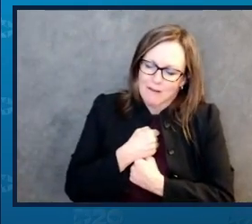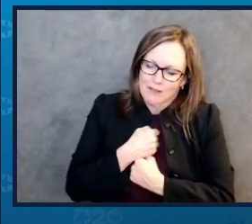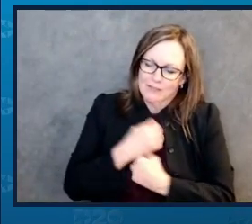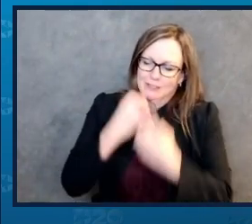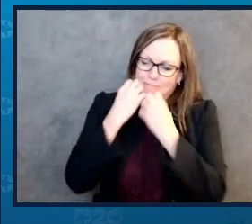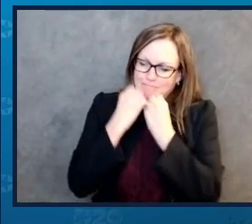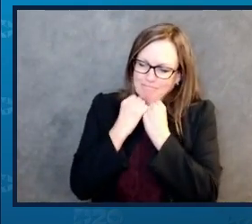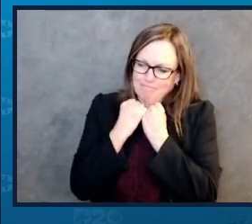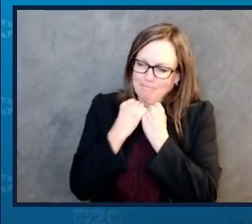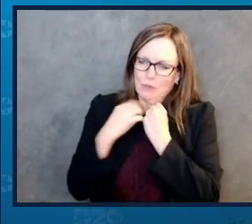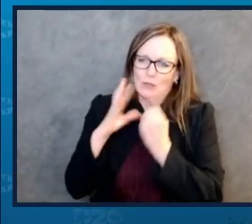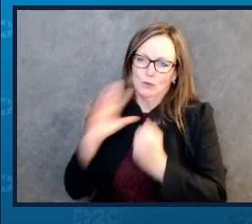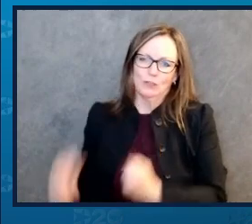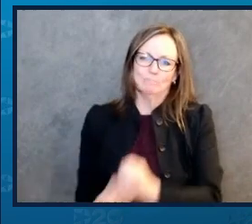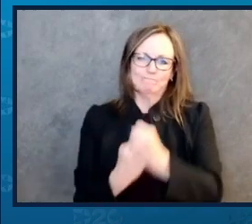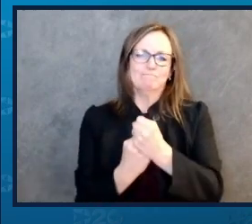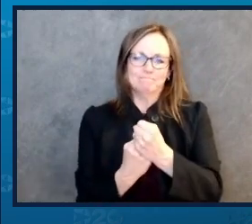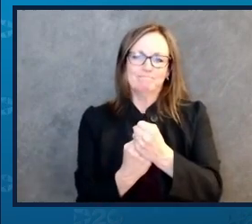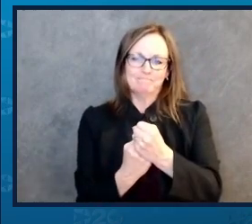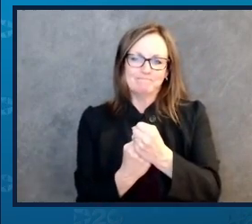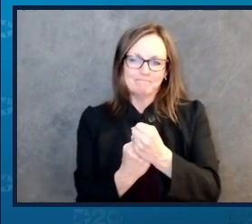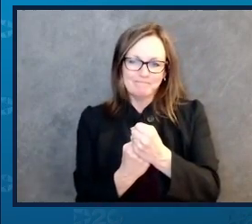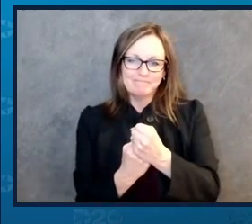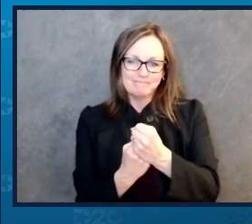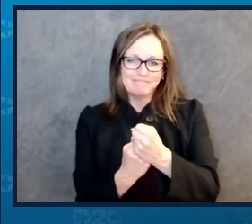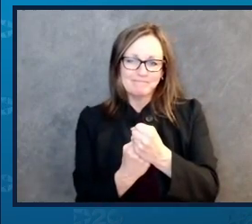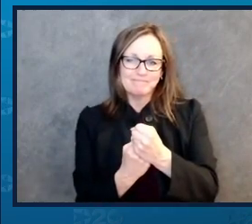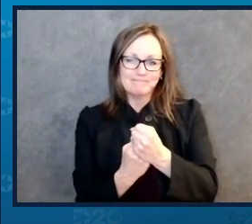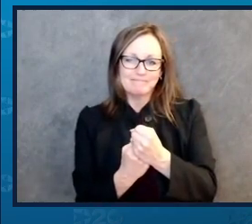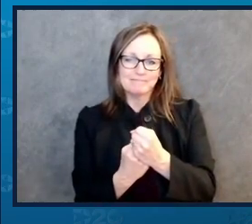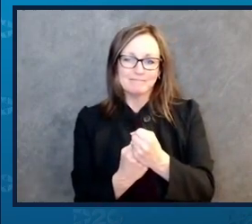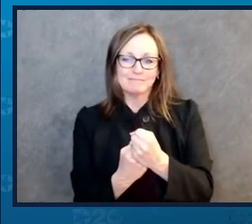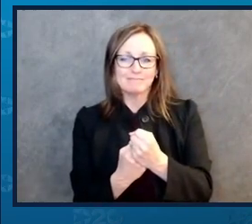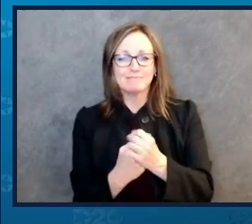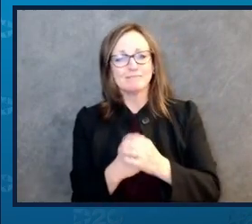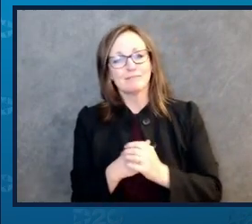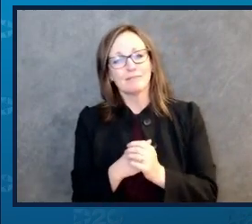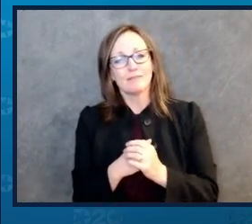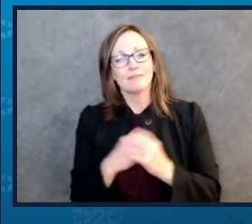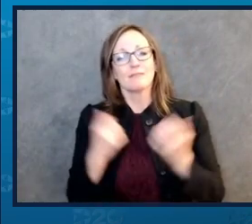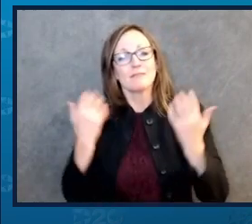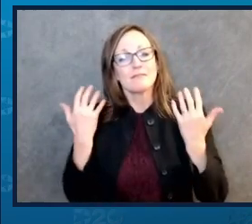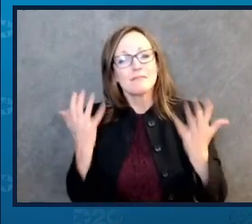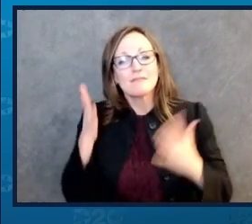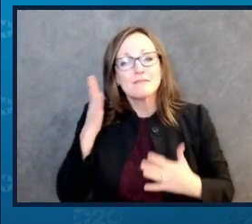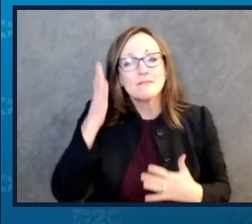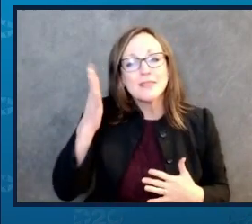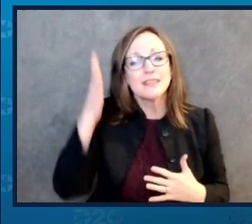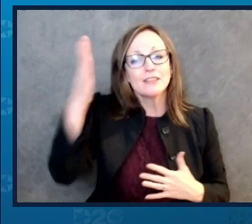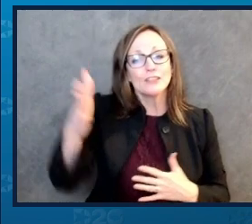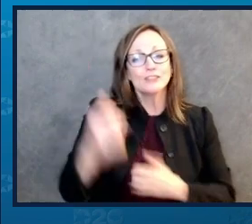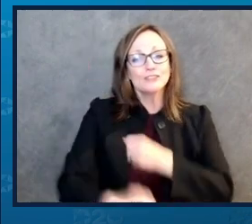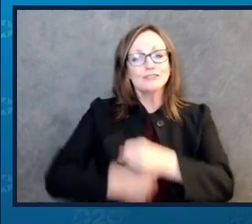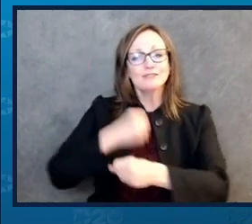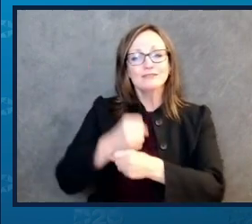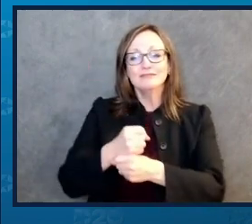LOVE. AND YEARS FROM NOW, THIS MOMENT